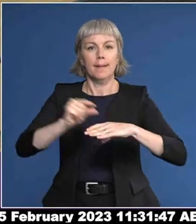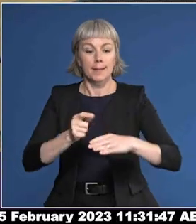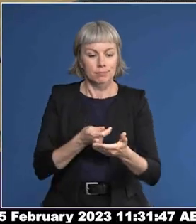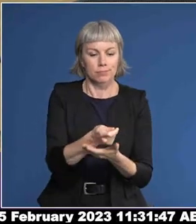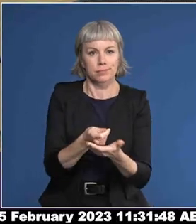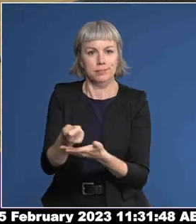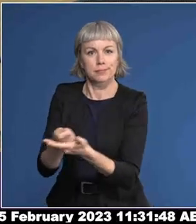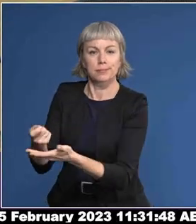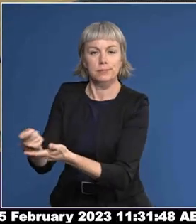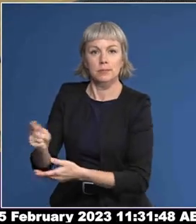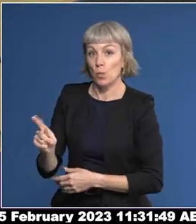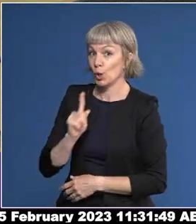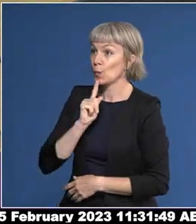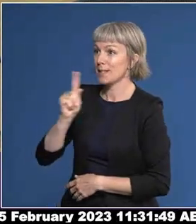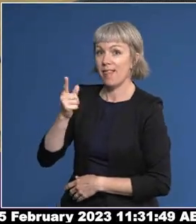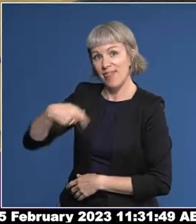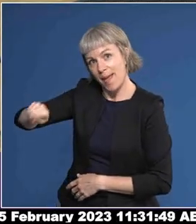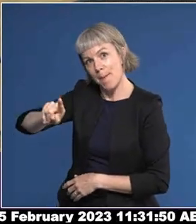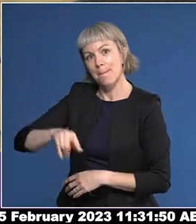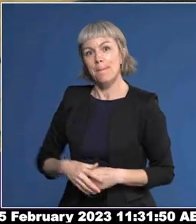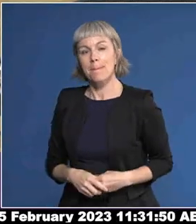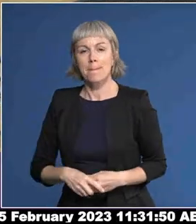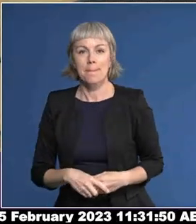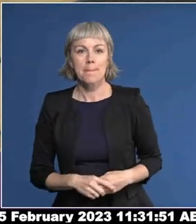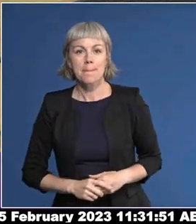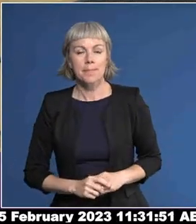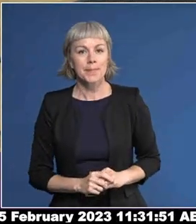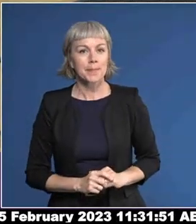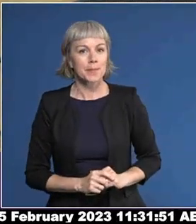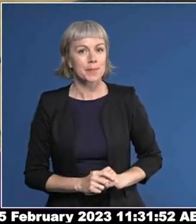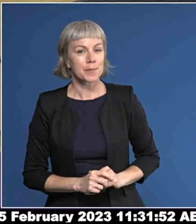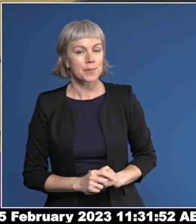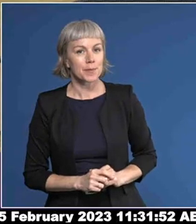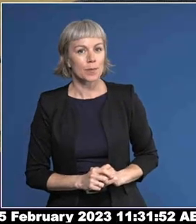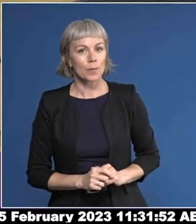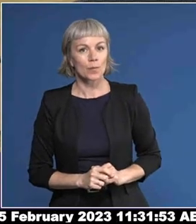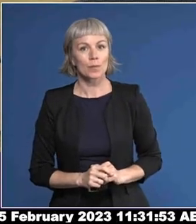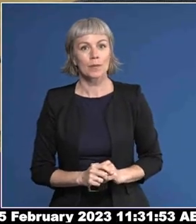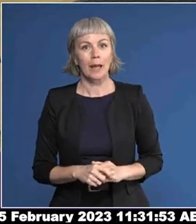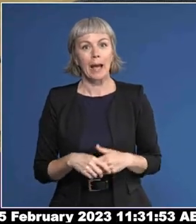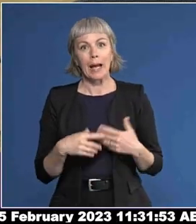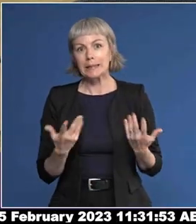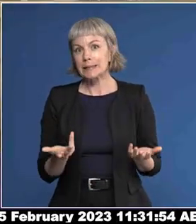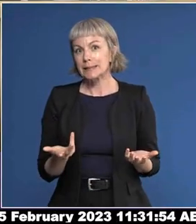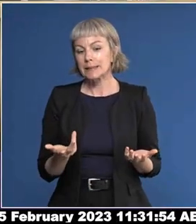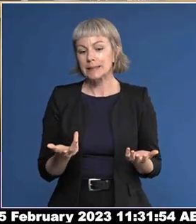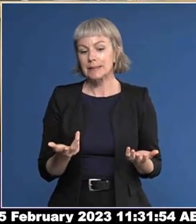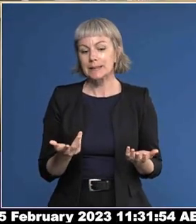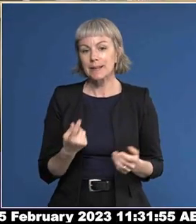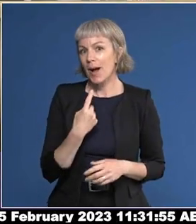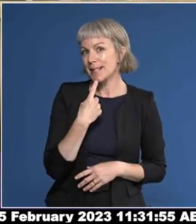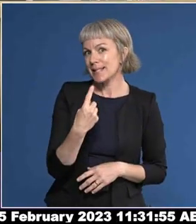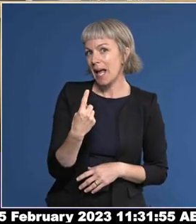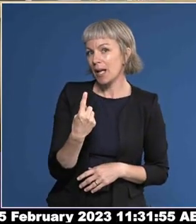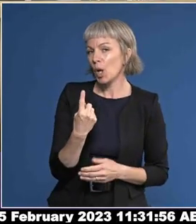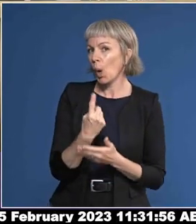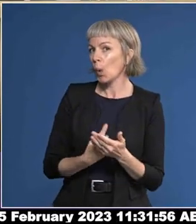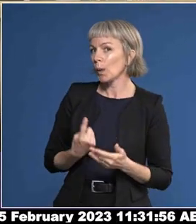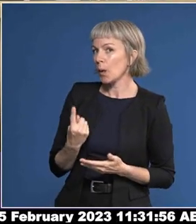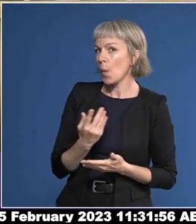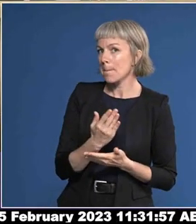I would say that that's only one element of what actually keeps your people in